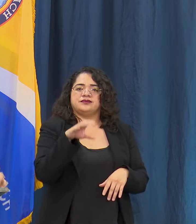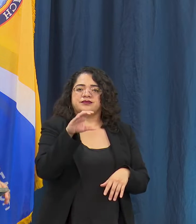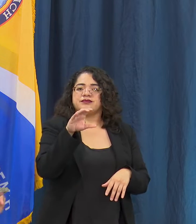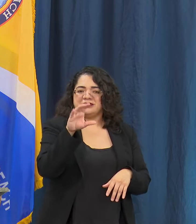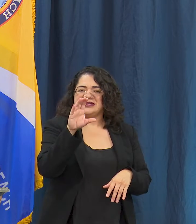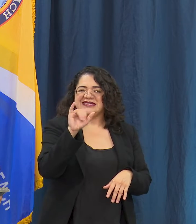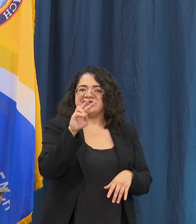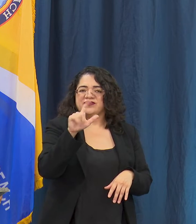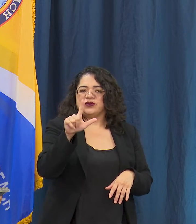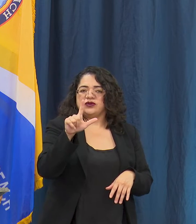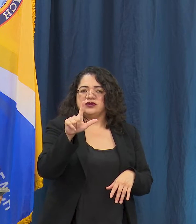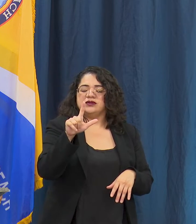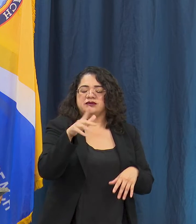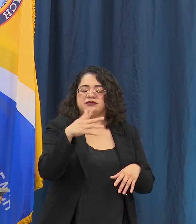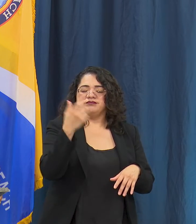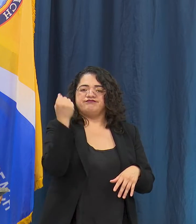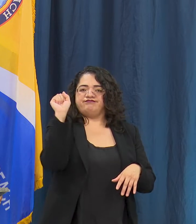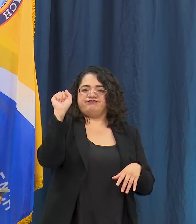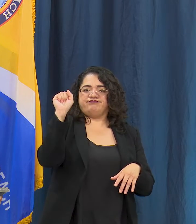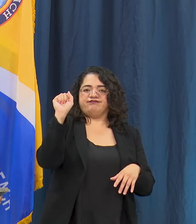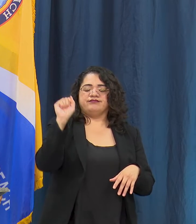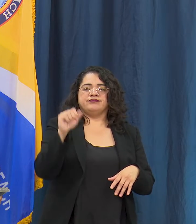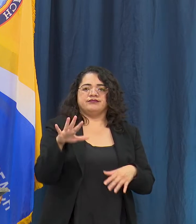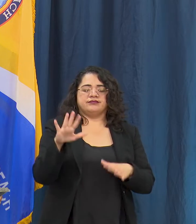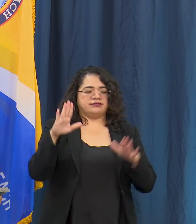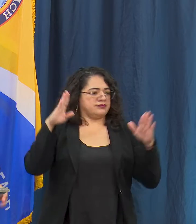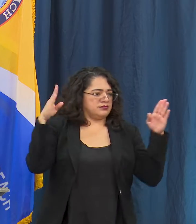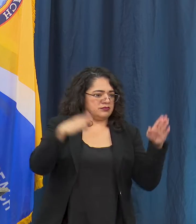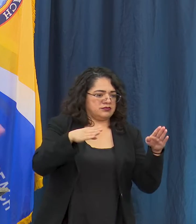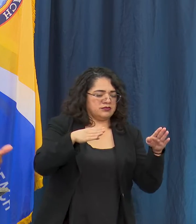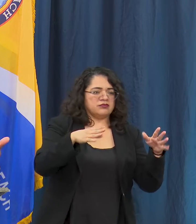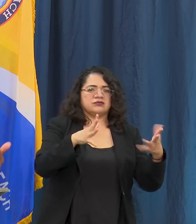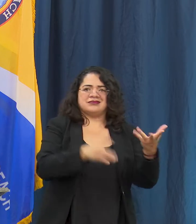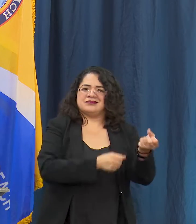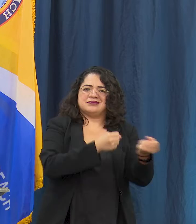that we've had to deal with and trying to support those that have